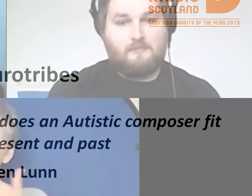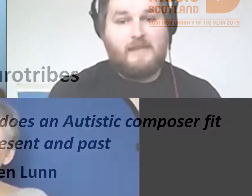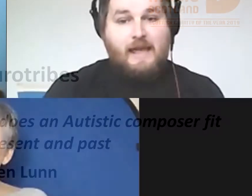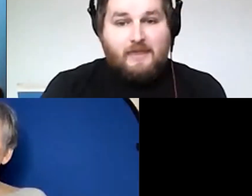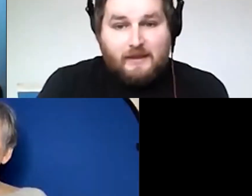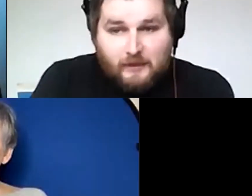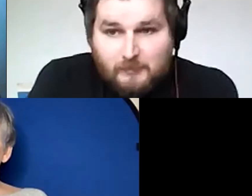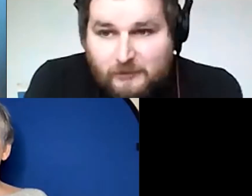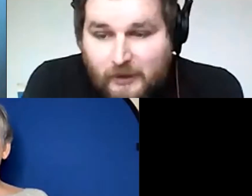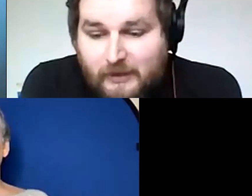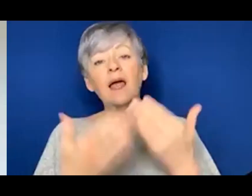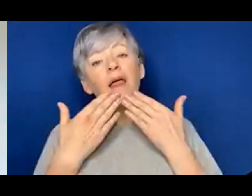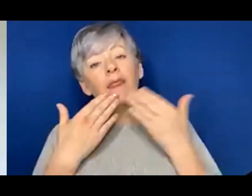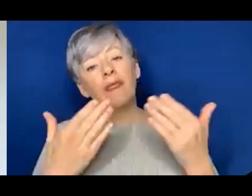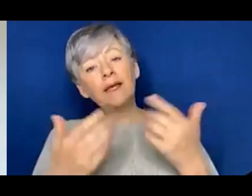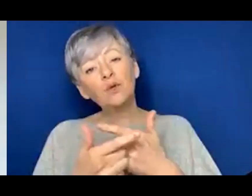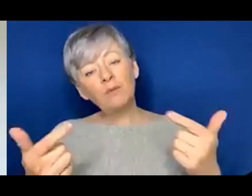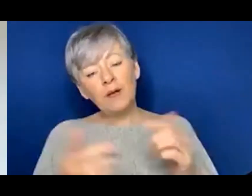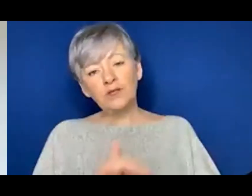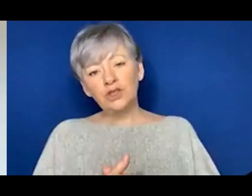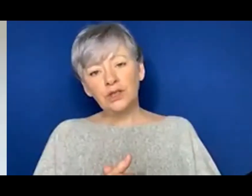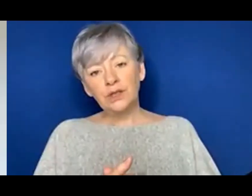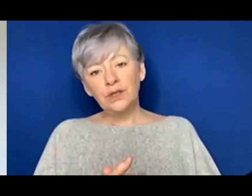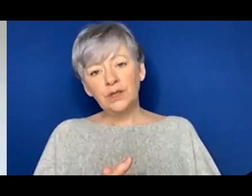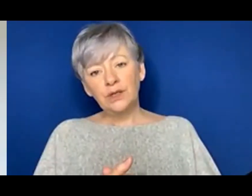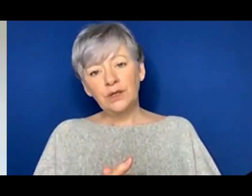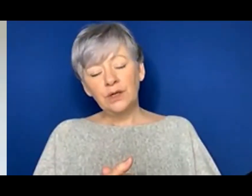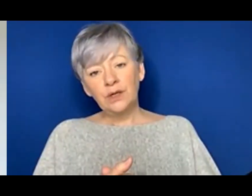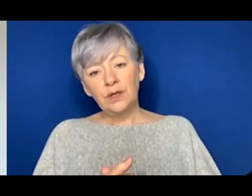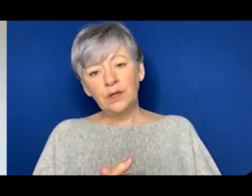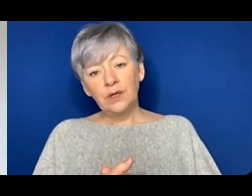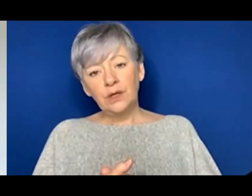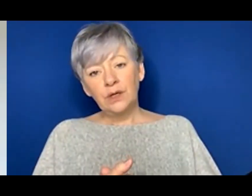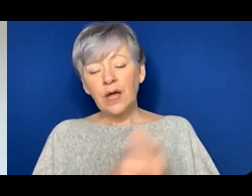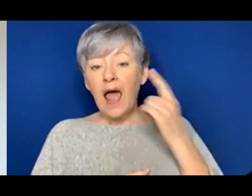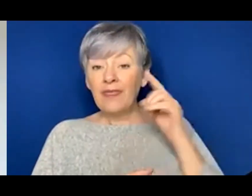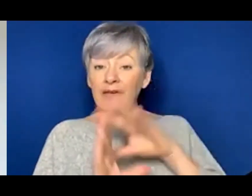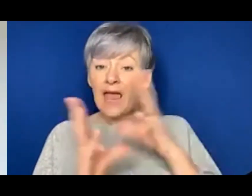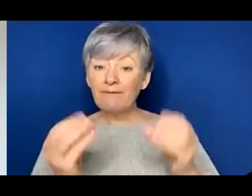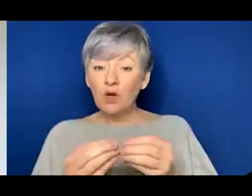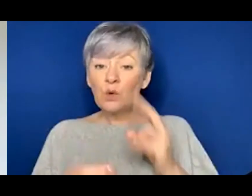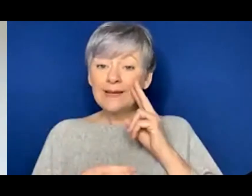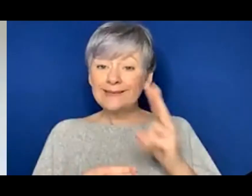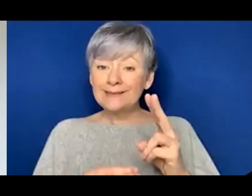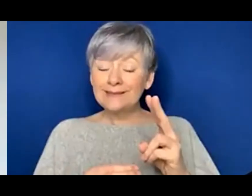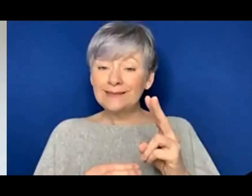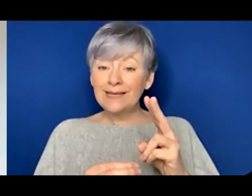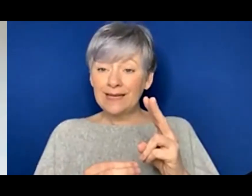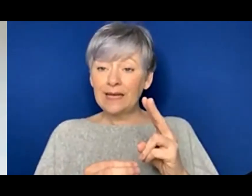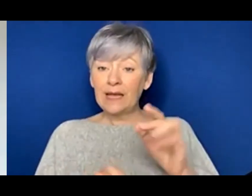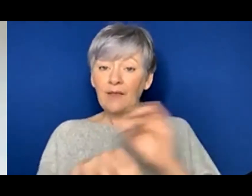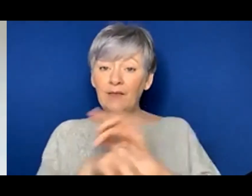Thank you very much. I think everyone would like to congratulate Siobhan on such an